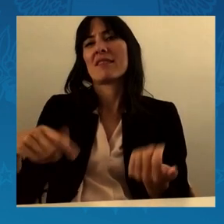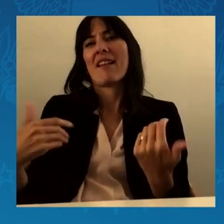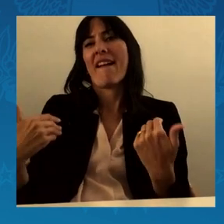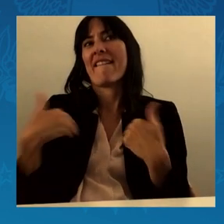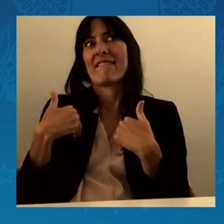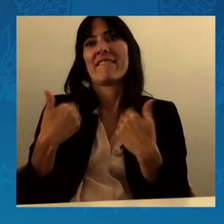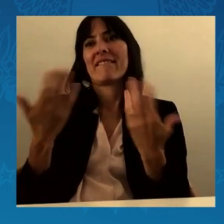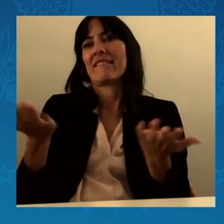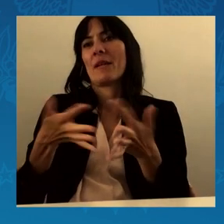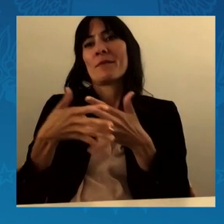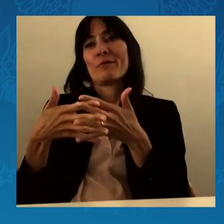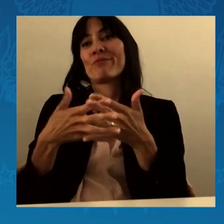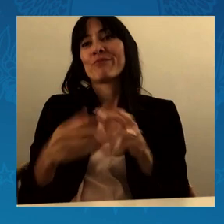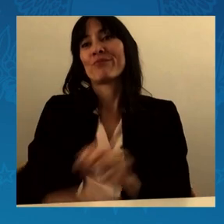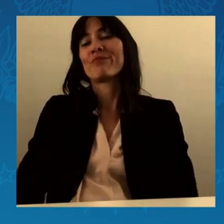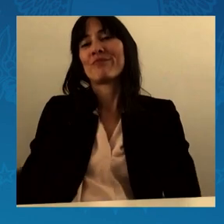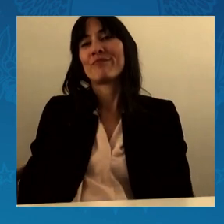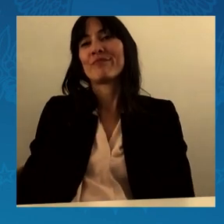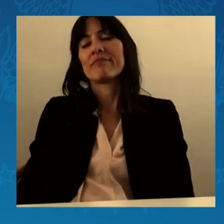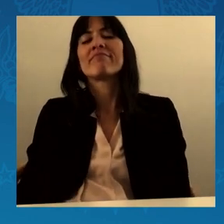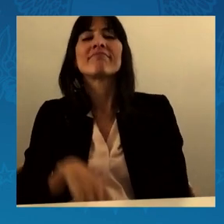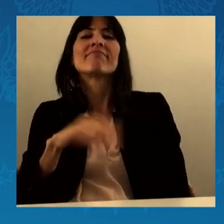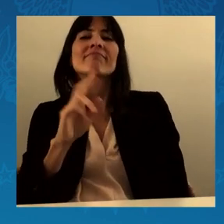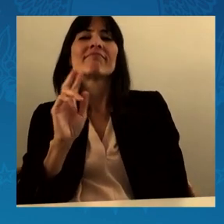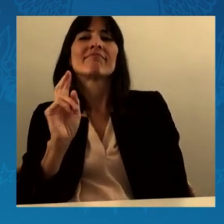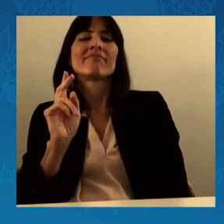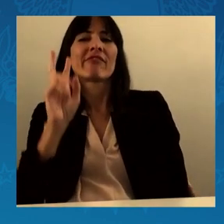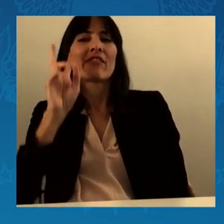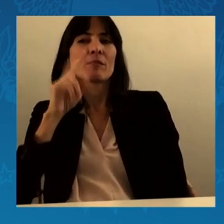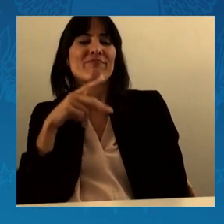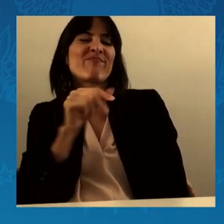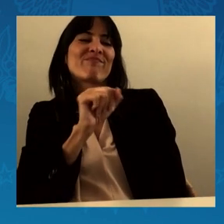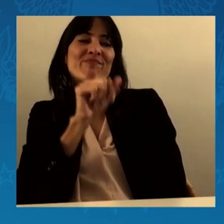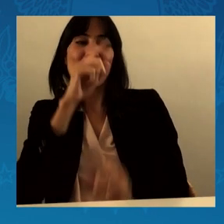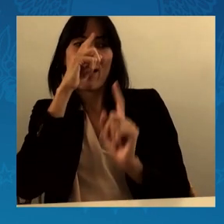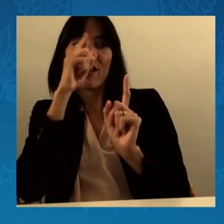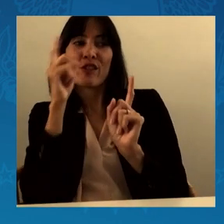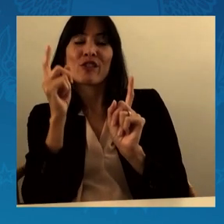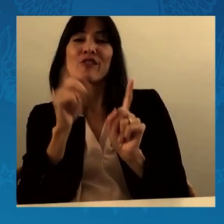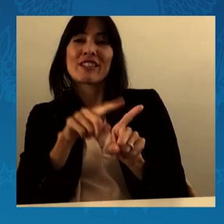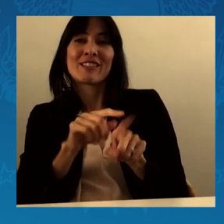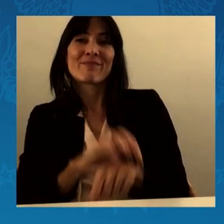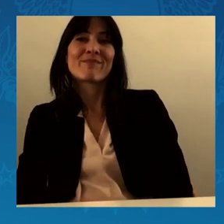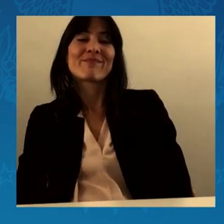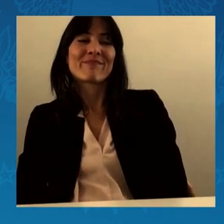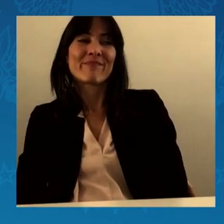The Vice President: I agree with that and I had a very similar experience to what you are describing.